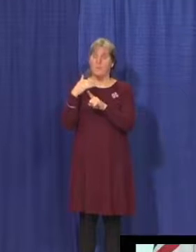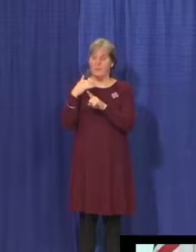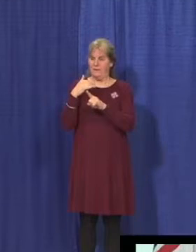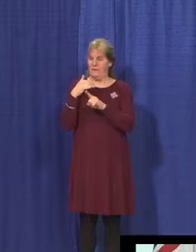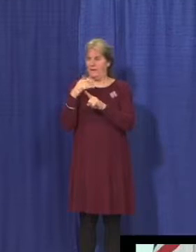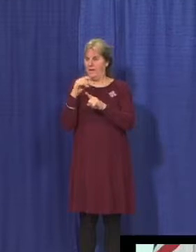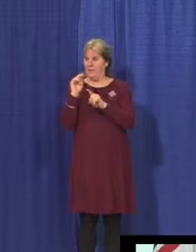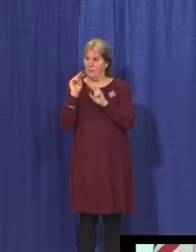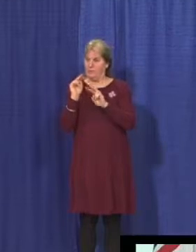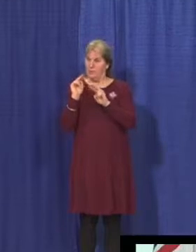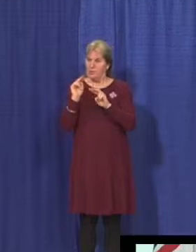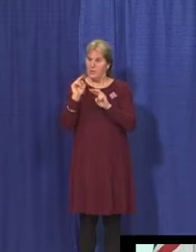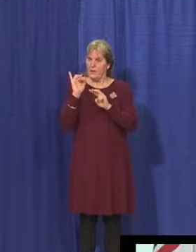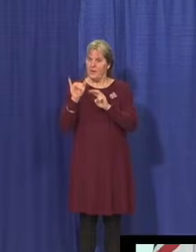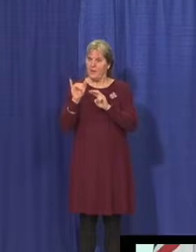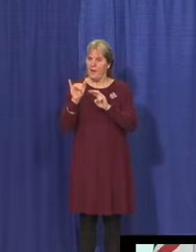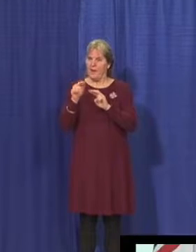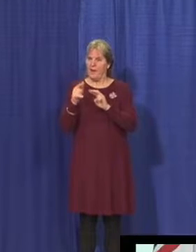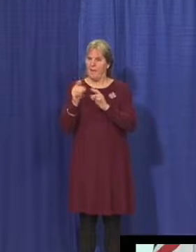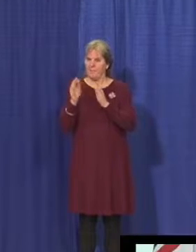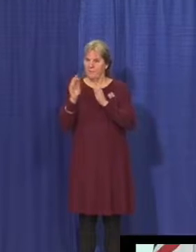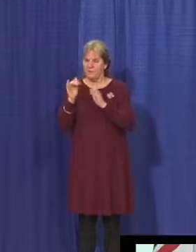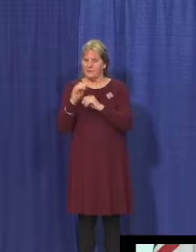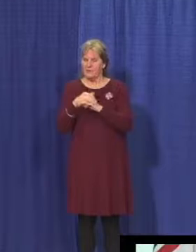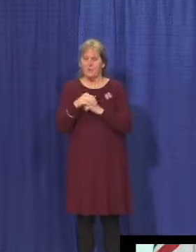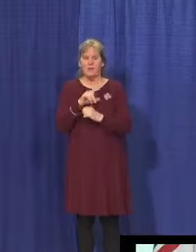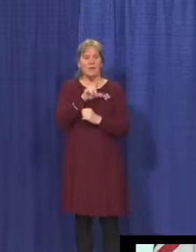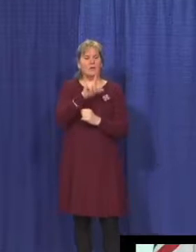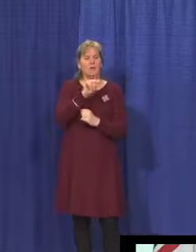It is significant in addressing pressures across the North.